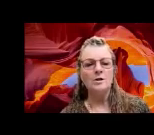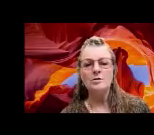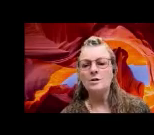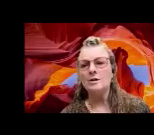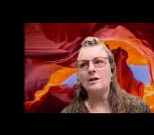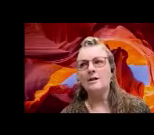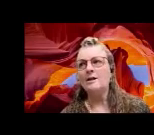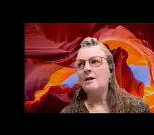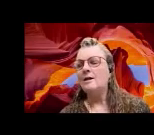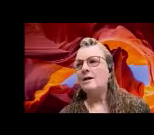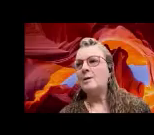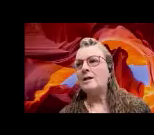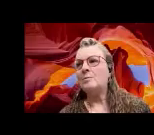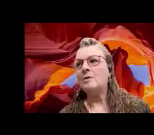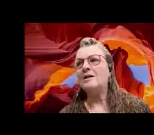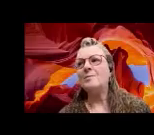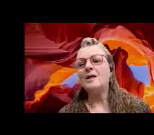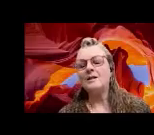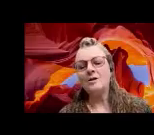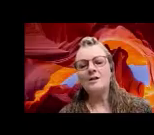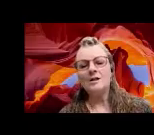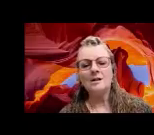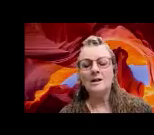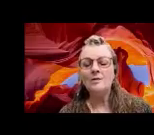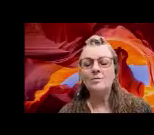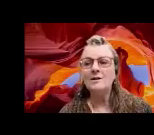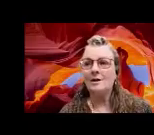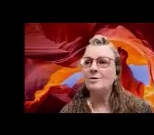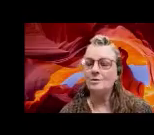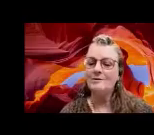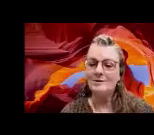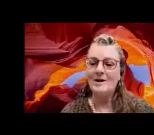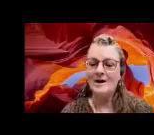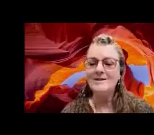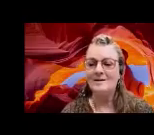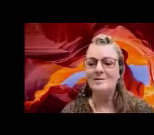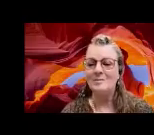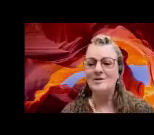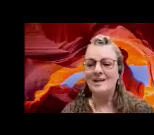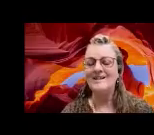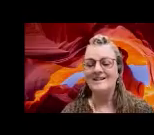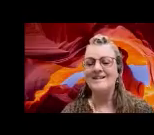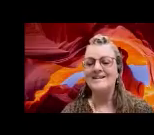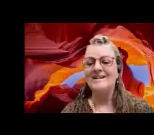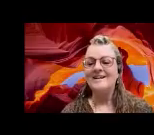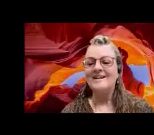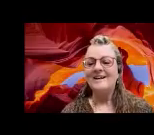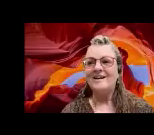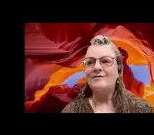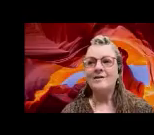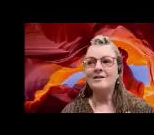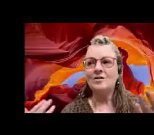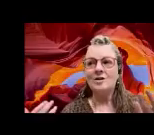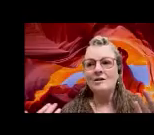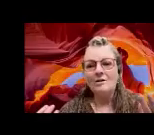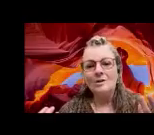usually, I mean, because they're autistic, they will tell you, if you ask them, in most cases, they'll tell you what they're